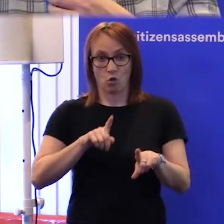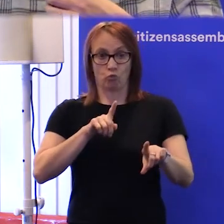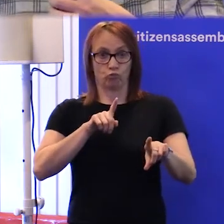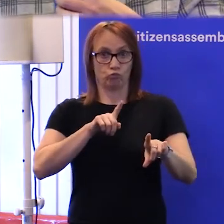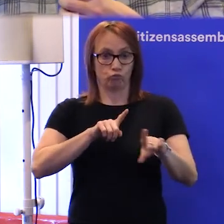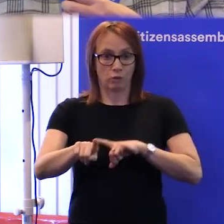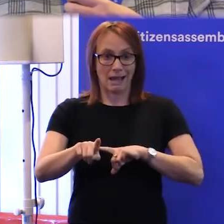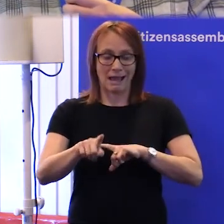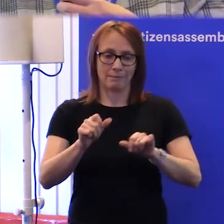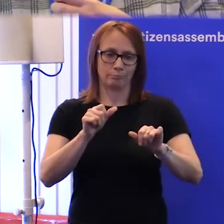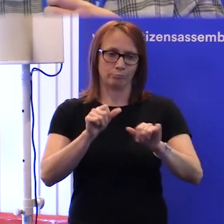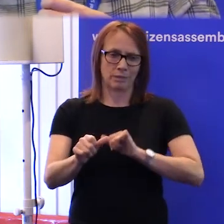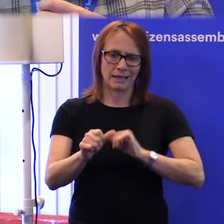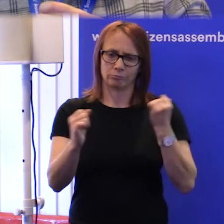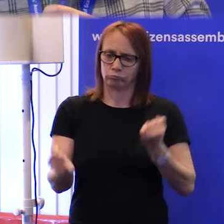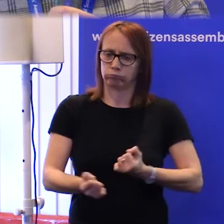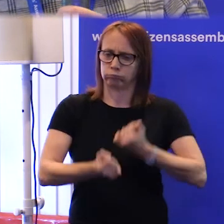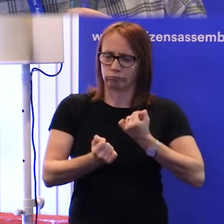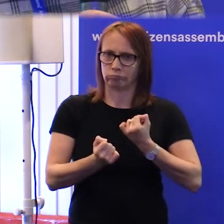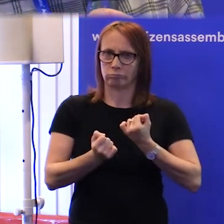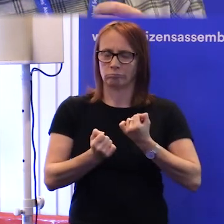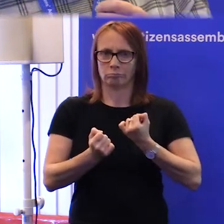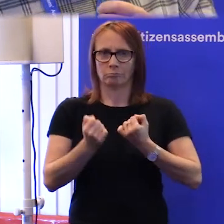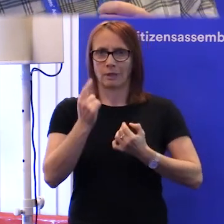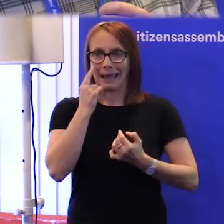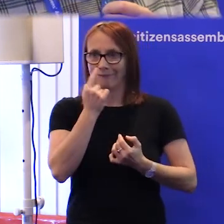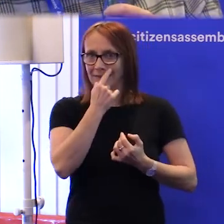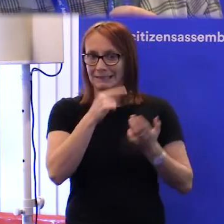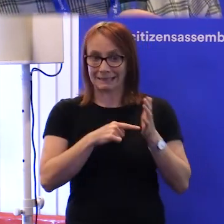credible information to you you're not empty vessels you all know